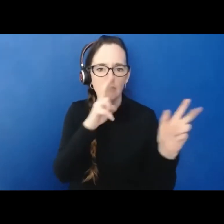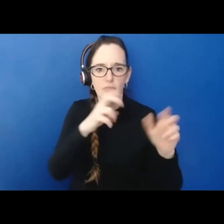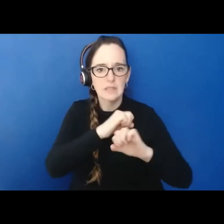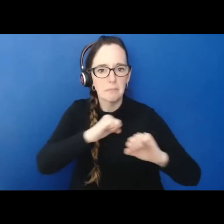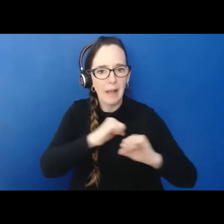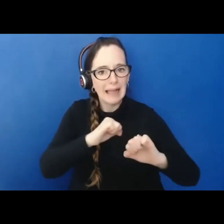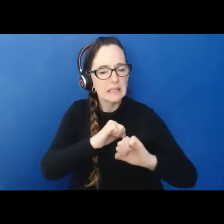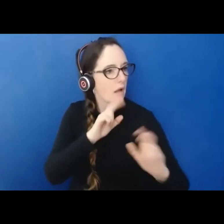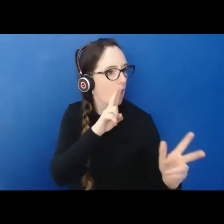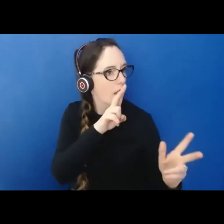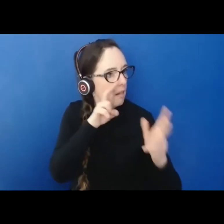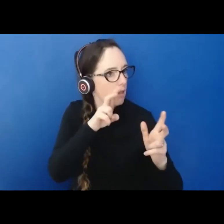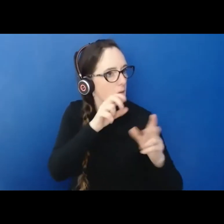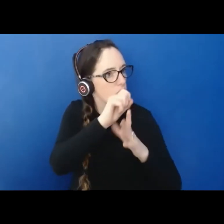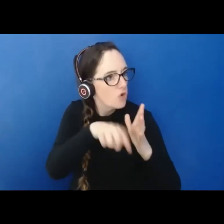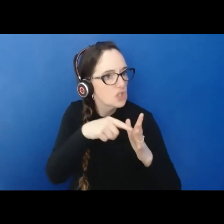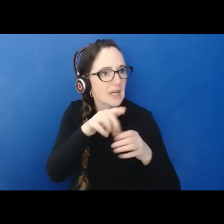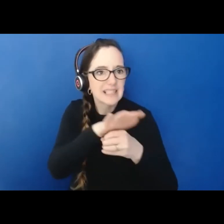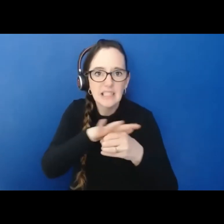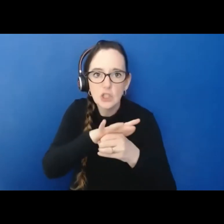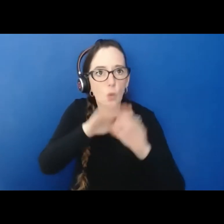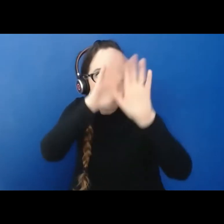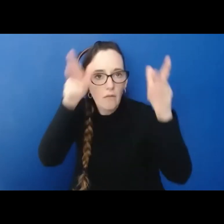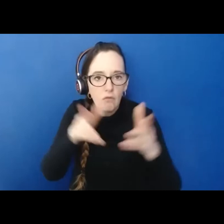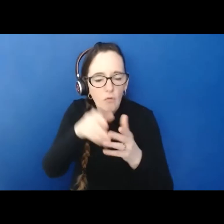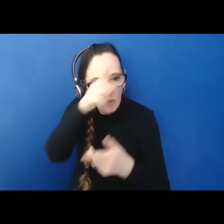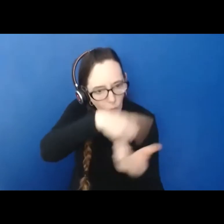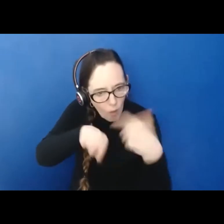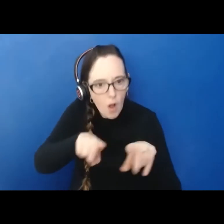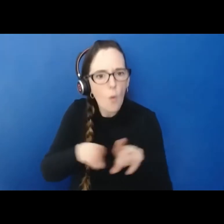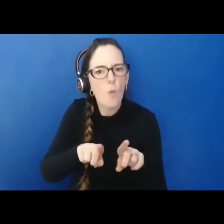with these situations and with these contrasts that the artists were in.